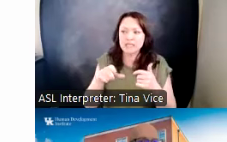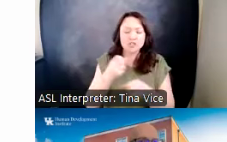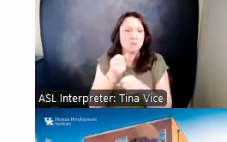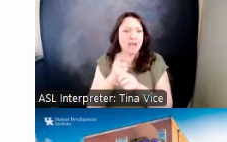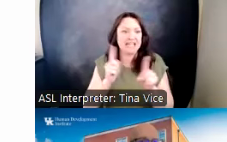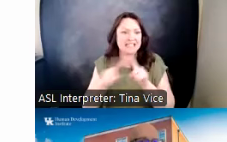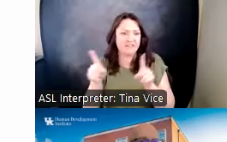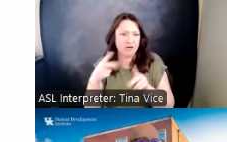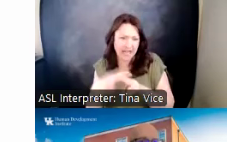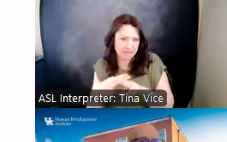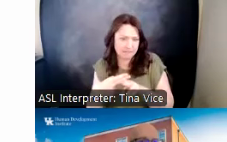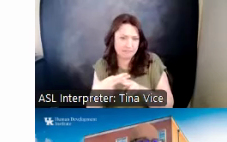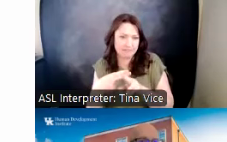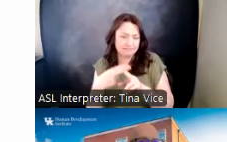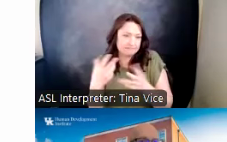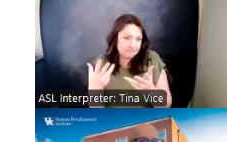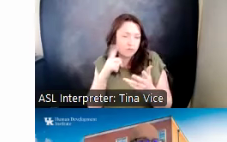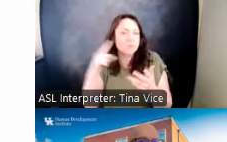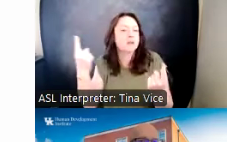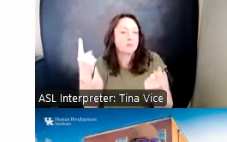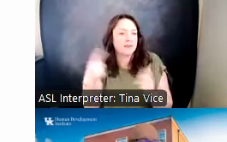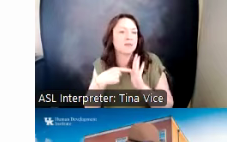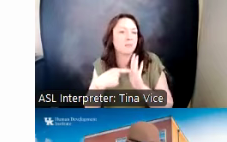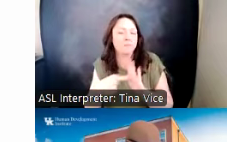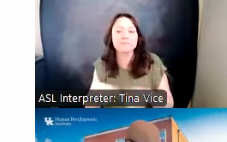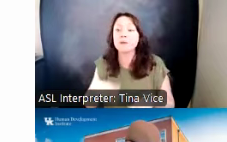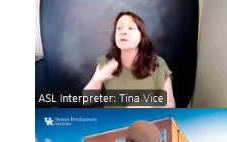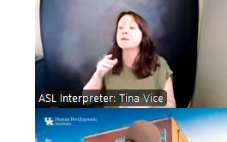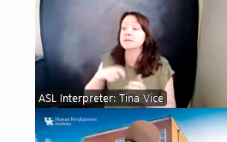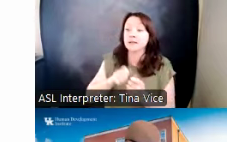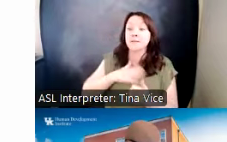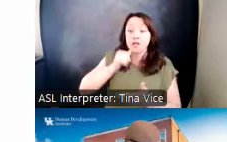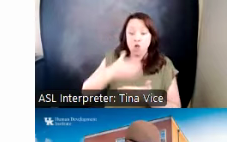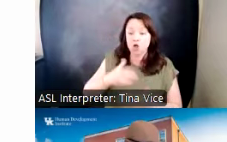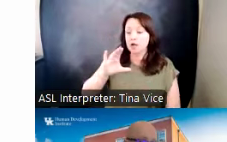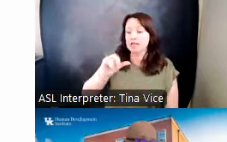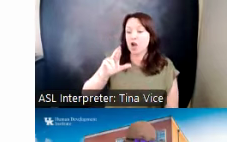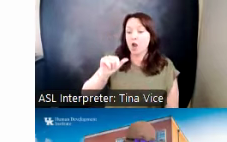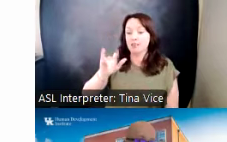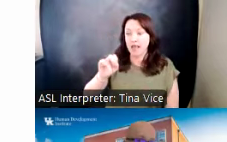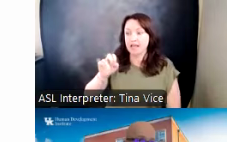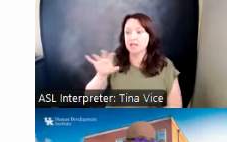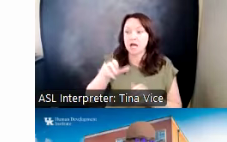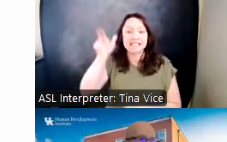Yeah, exactly. So my daughter Caroline does equine therapy and so for her we